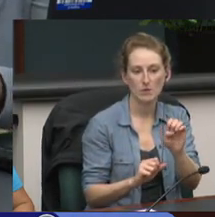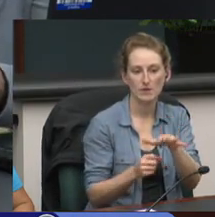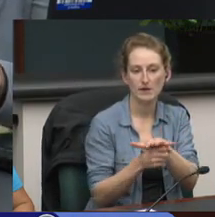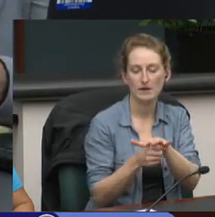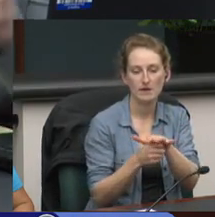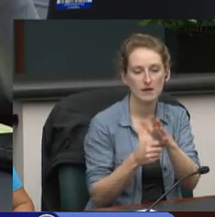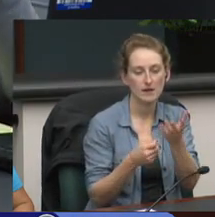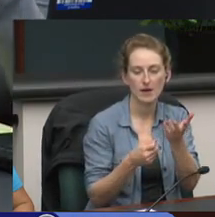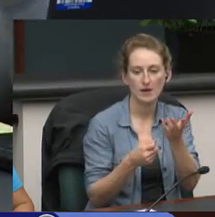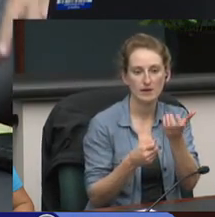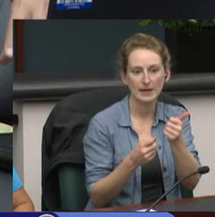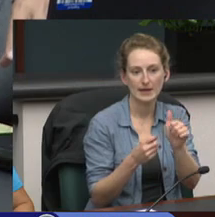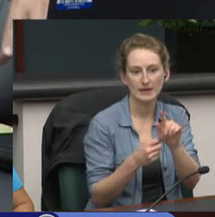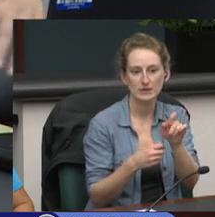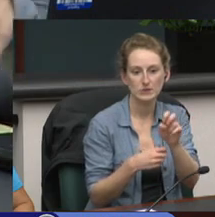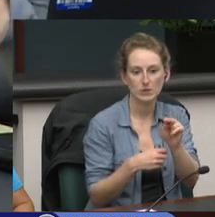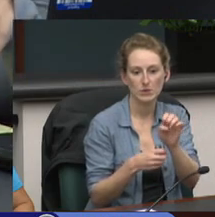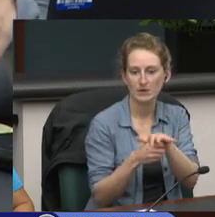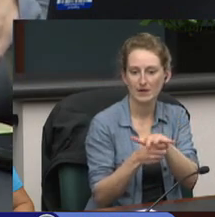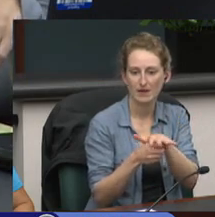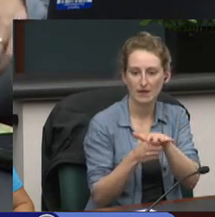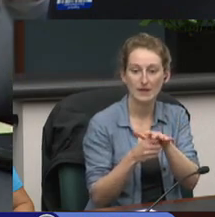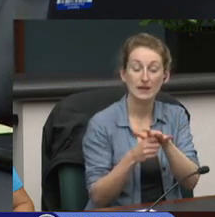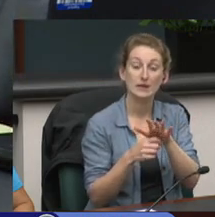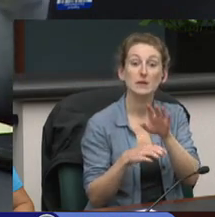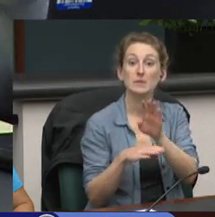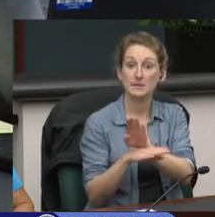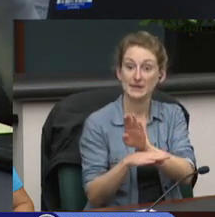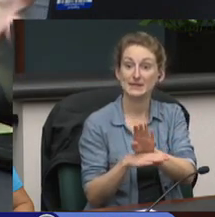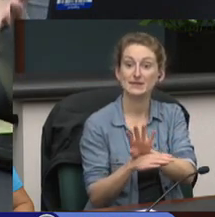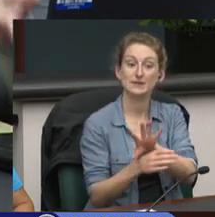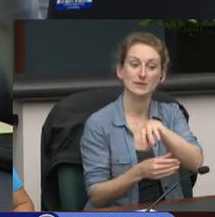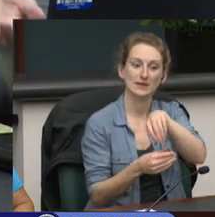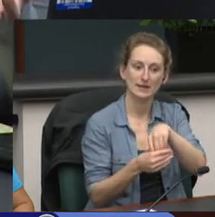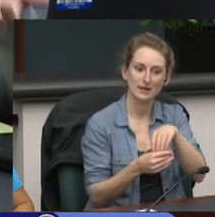that are commercial within residential but the actual uses for those sites